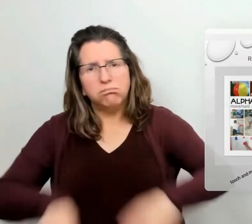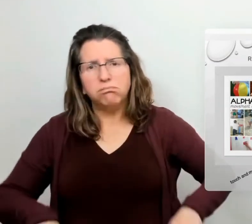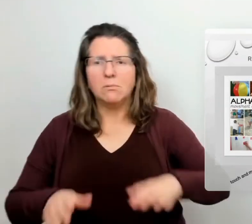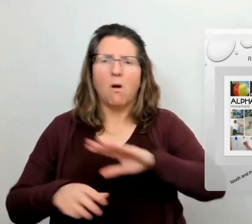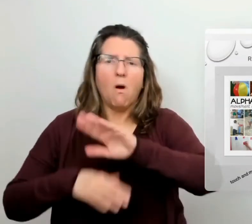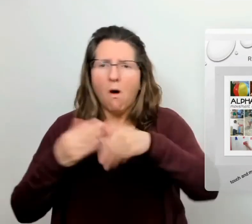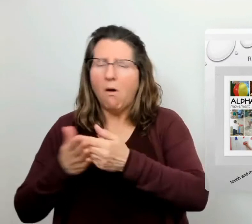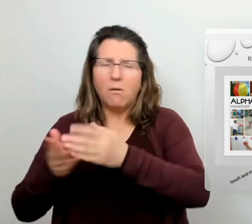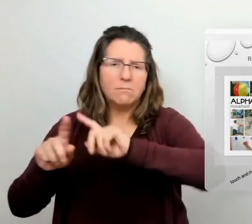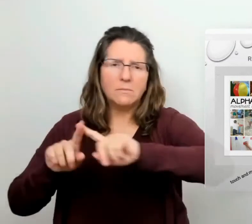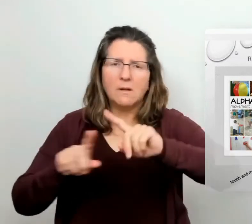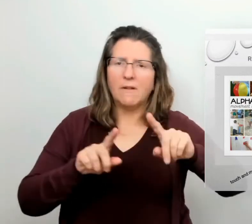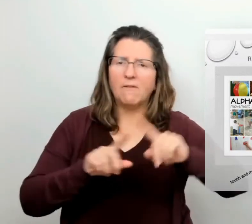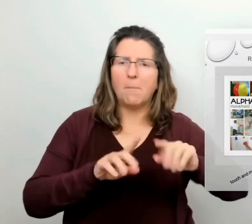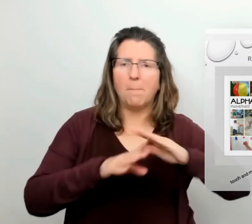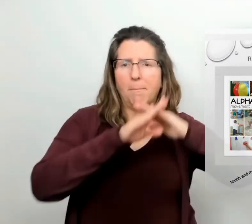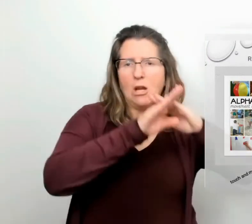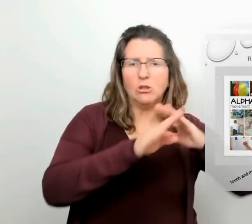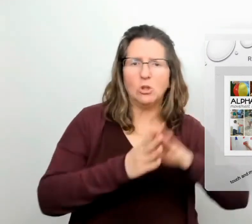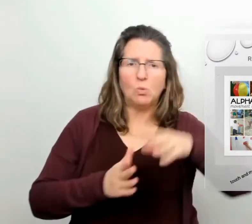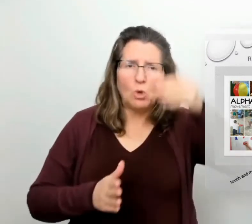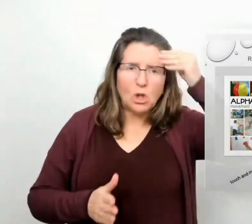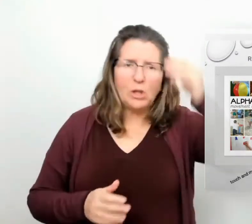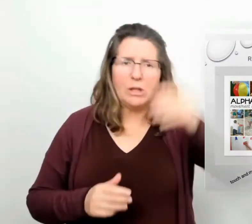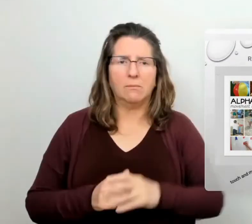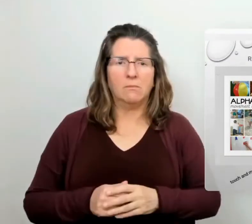We want to reduce or eliminate the barriers to learning.